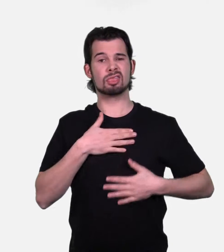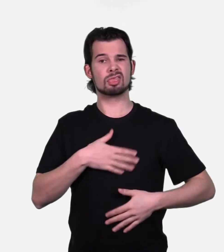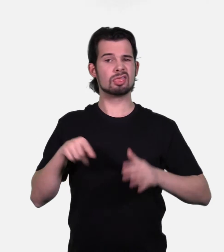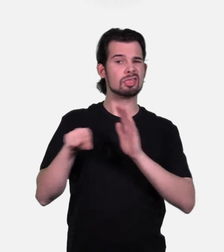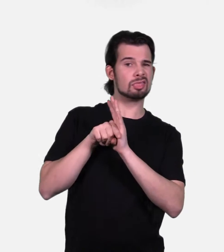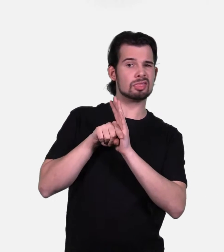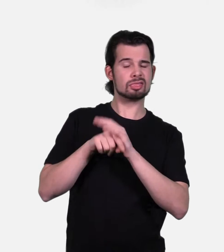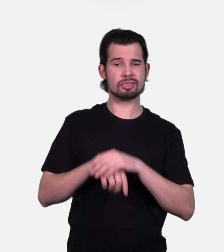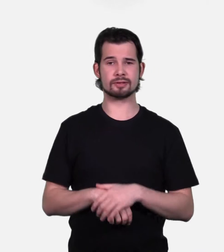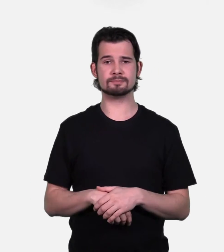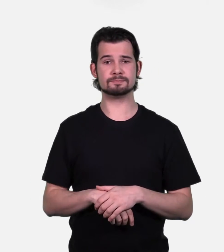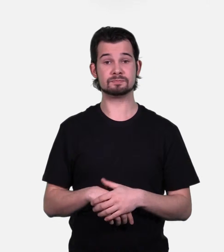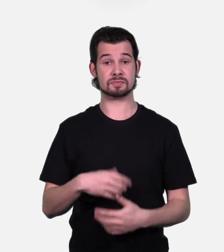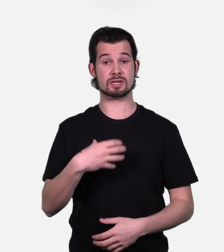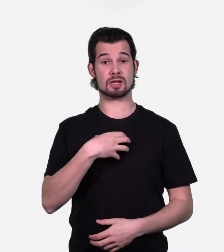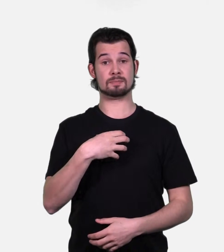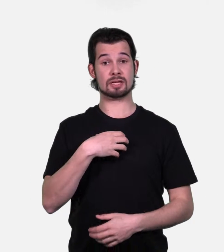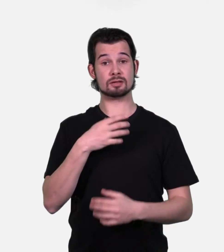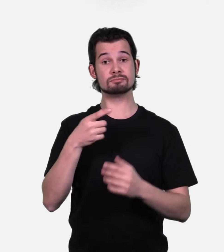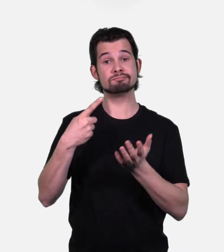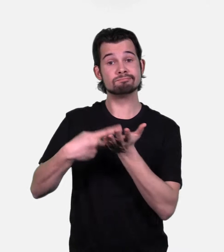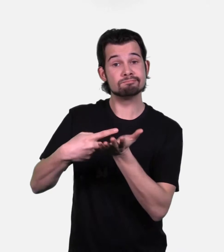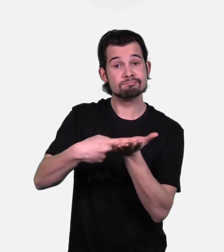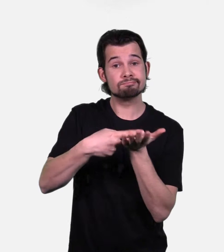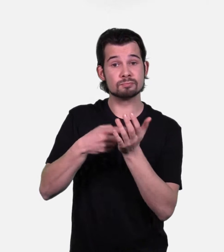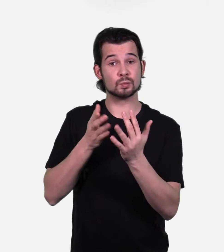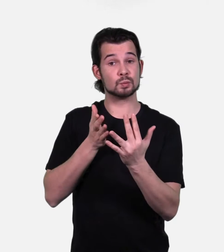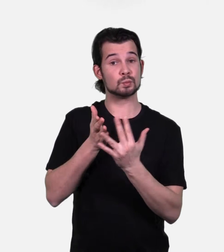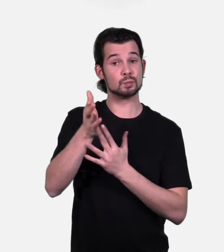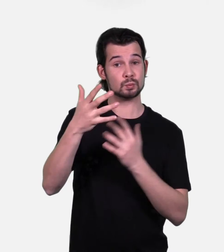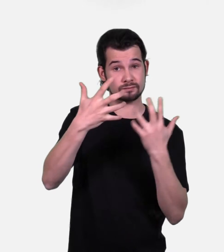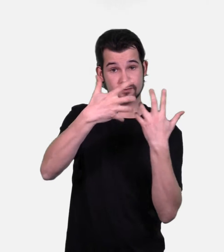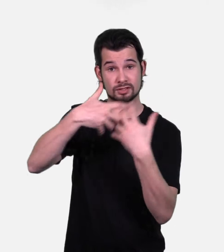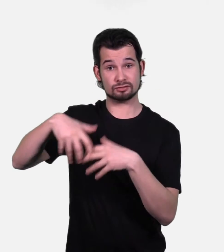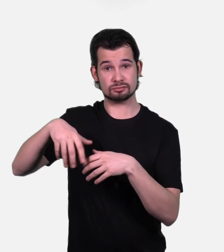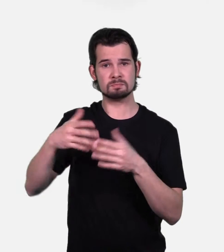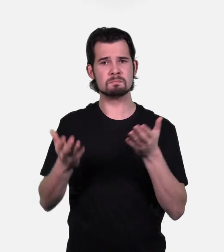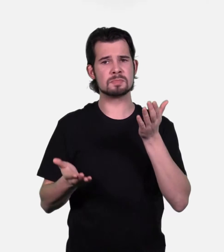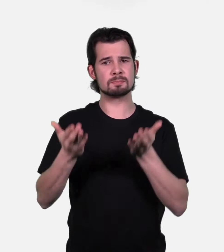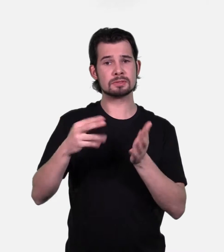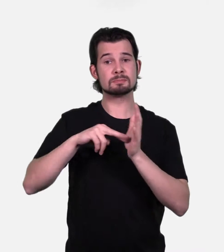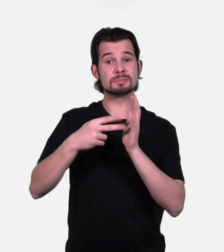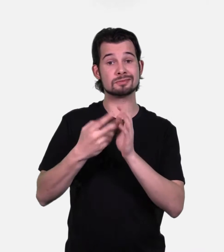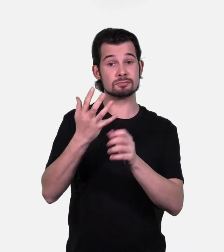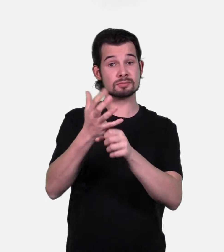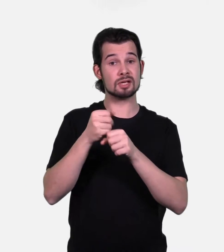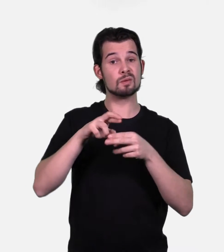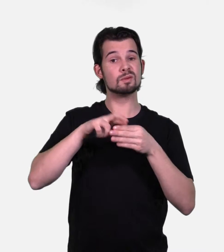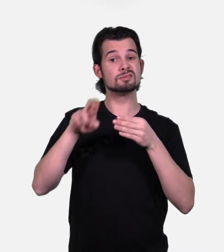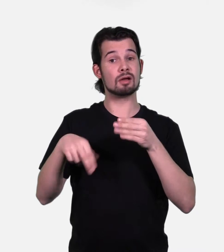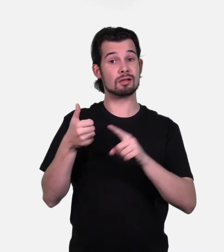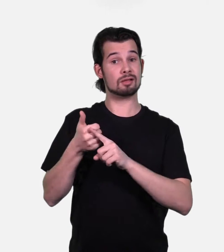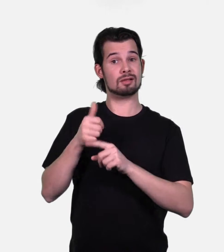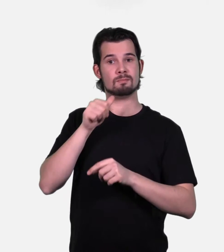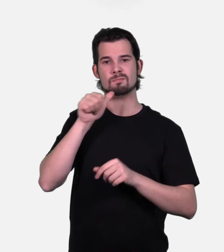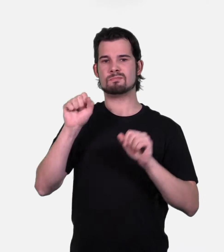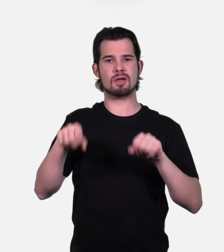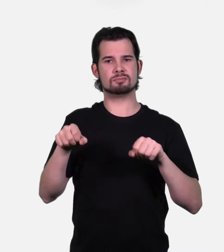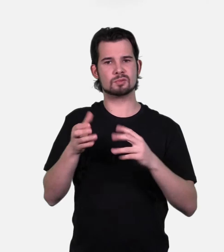Addressing a complaint via facilitation may allow for an outcome that would not be possible through formal adjudication.